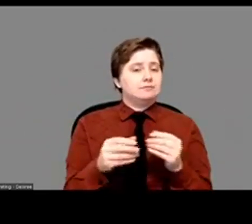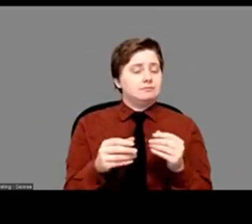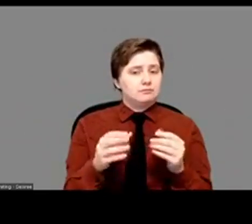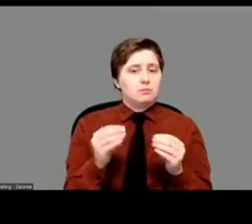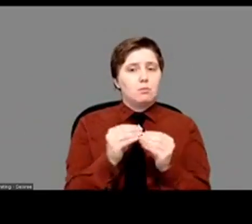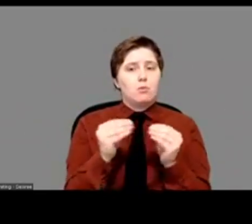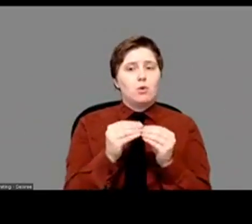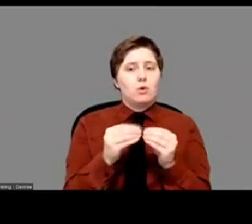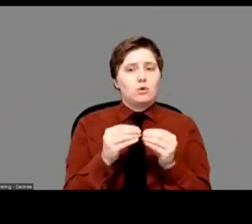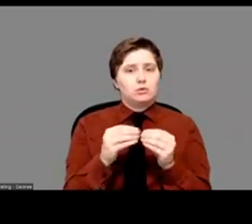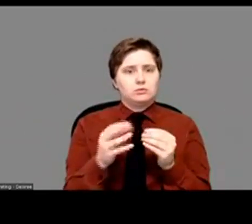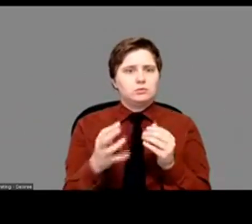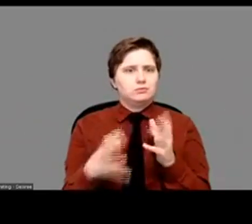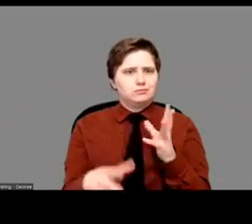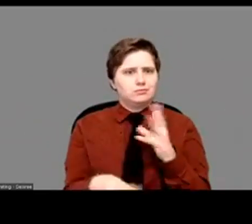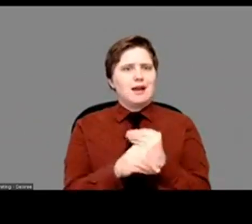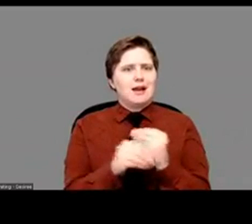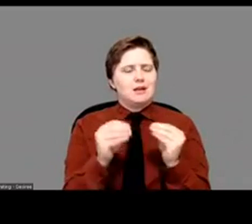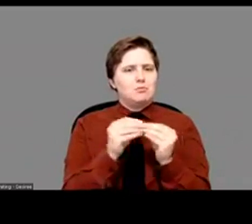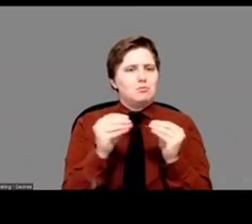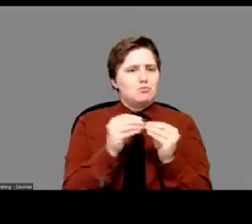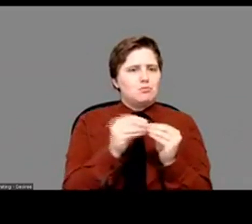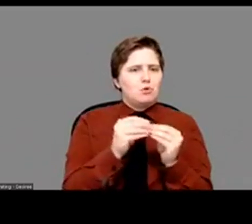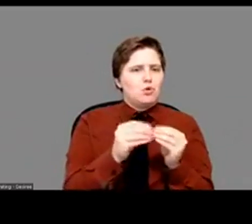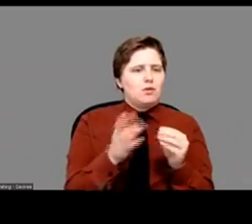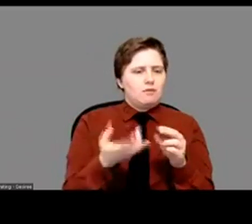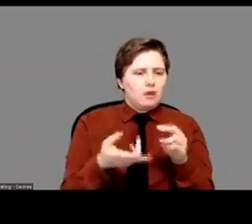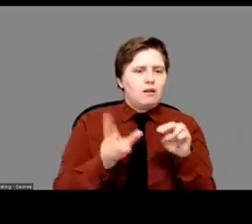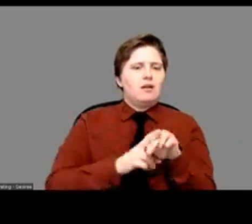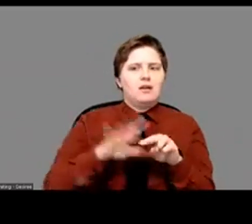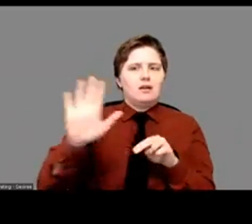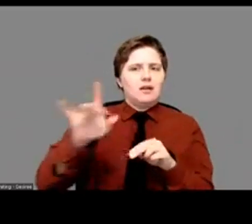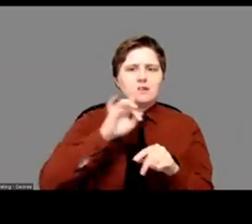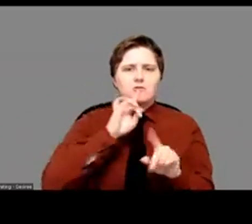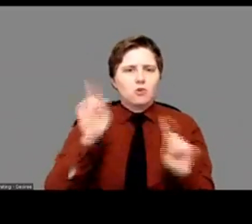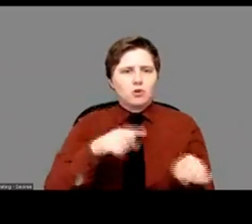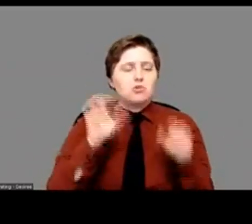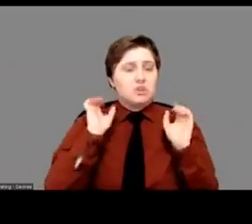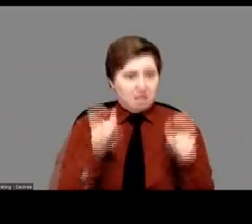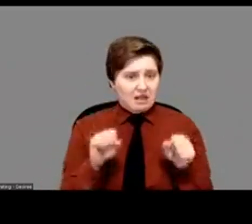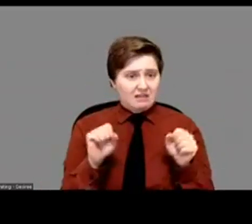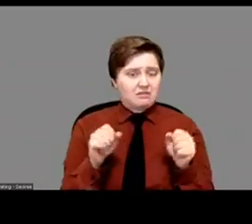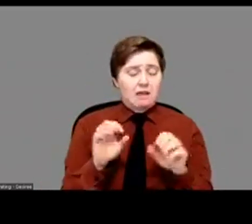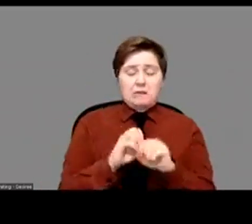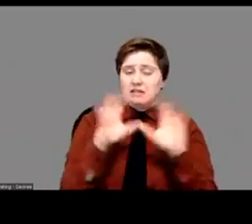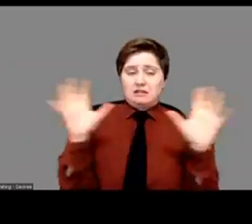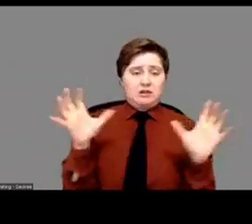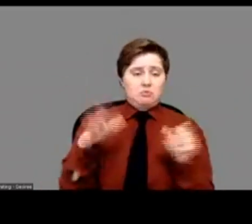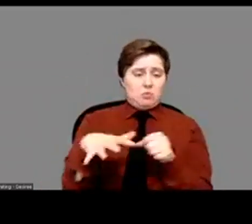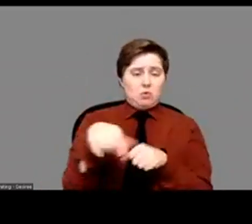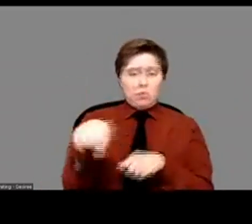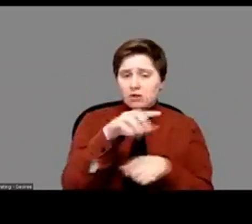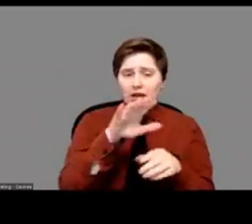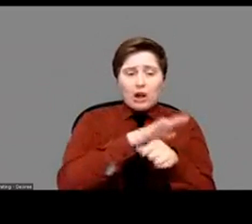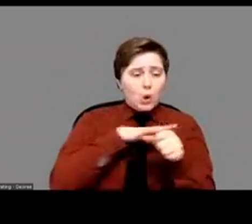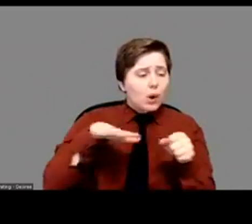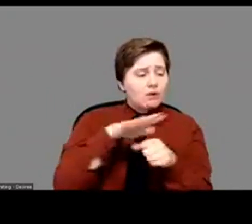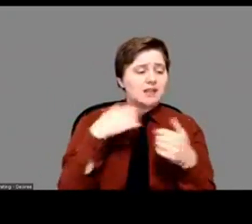to supplement or to enhance his orders. It's very clear that localities have the ability to do that.